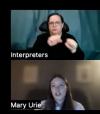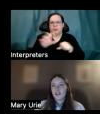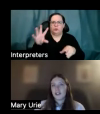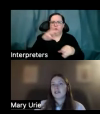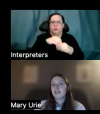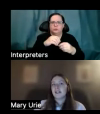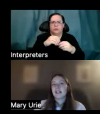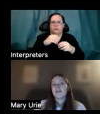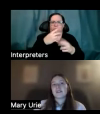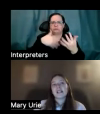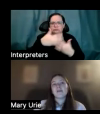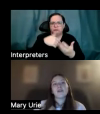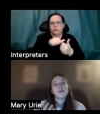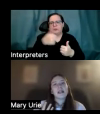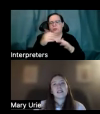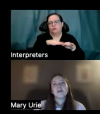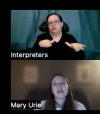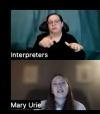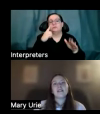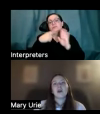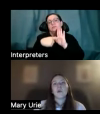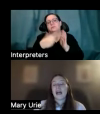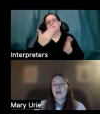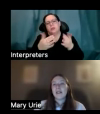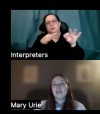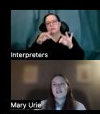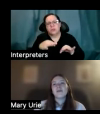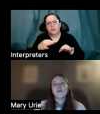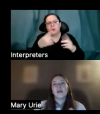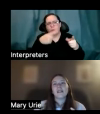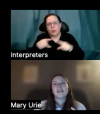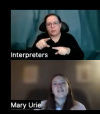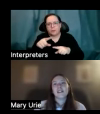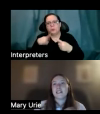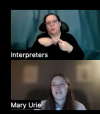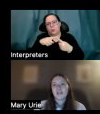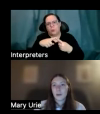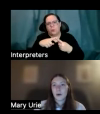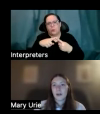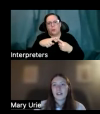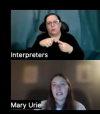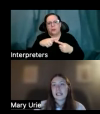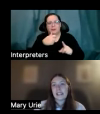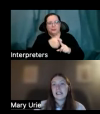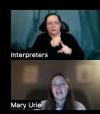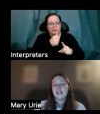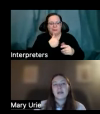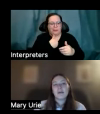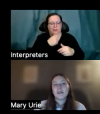children. And so for example, you might explain what happens when she doesn't have the supports needed to be able to